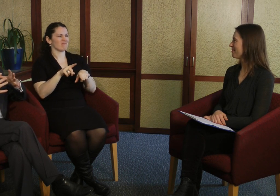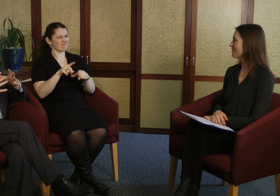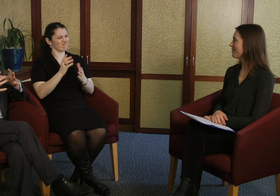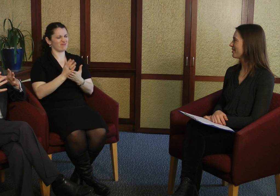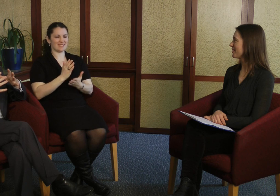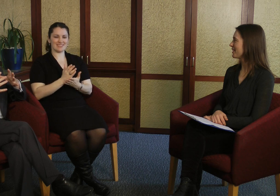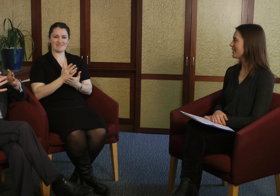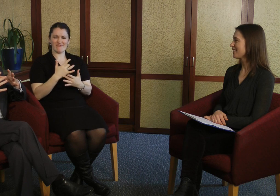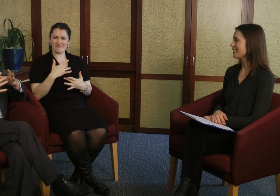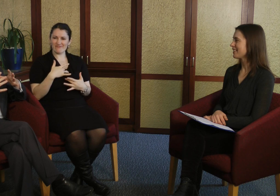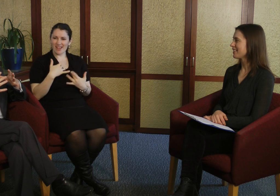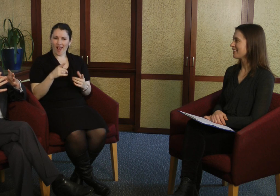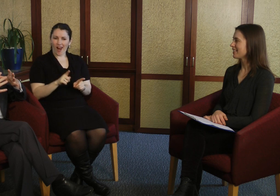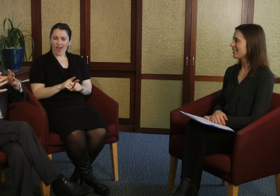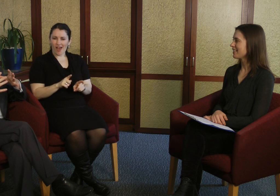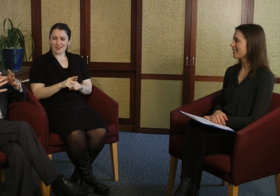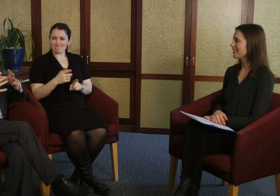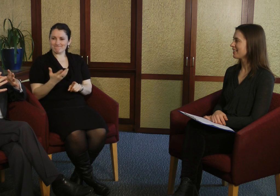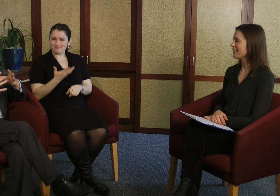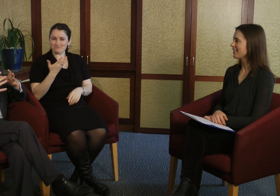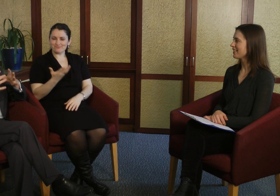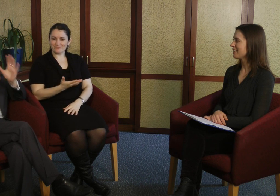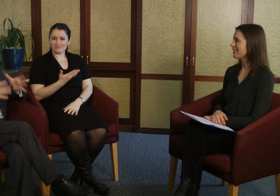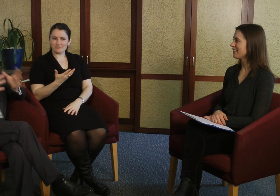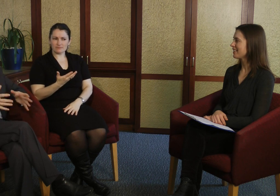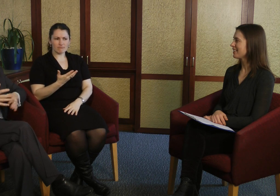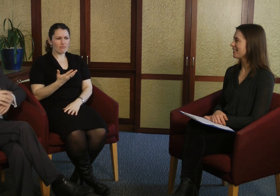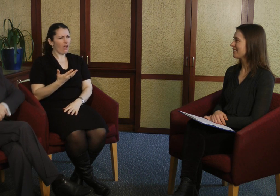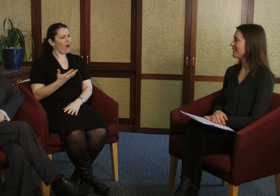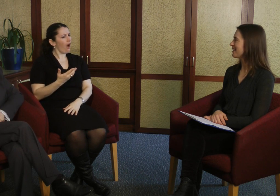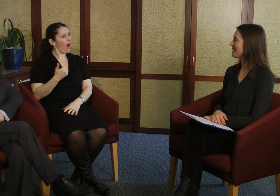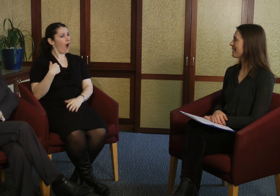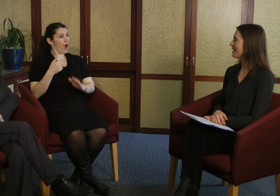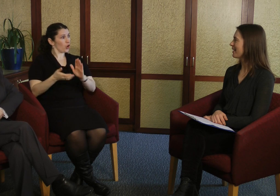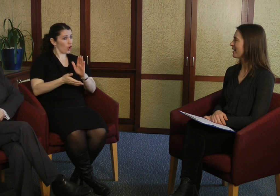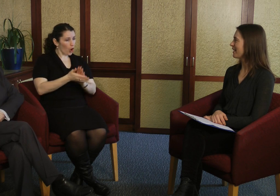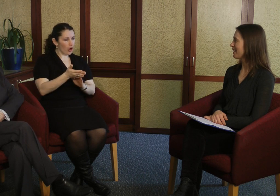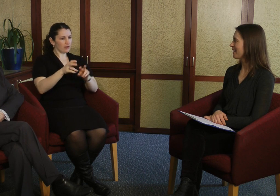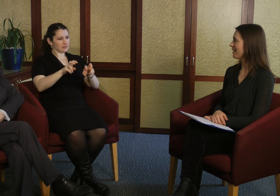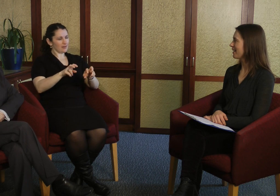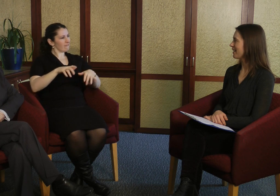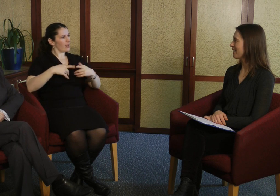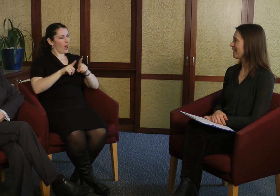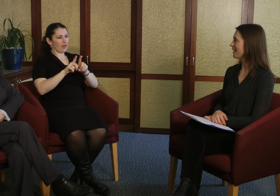almost a really restful place fore me, which sounds a bit odd following the football. But